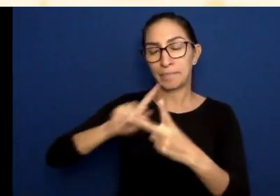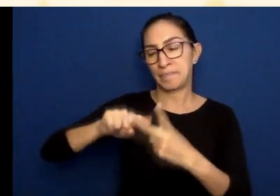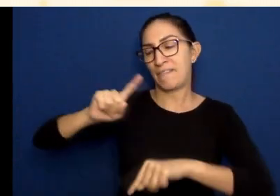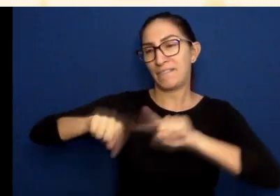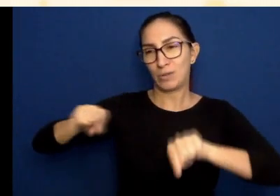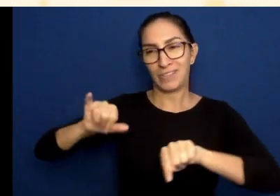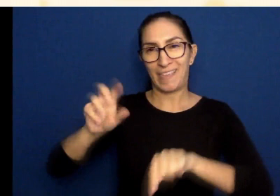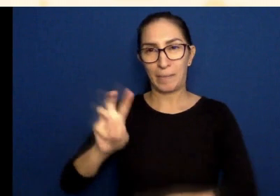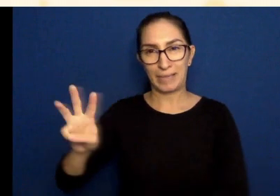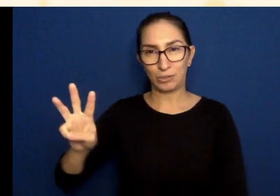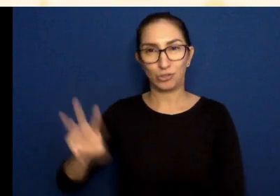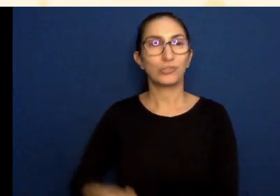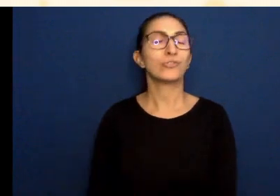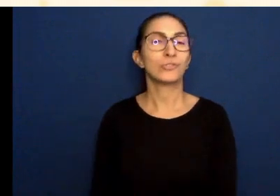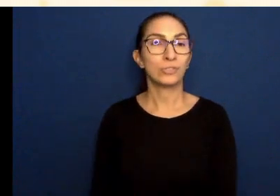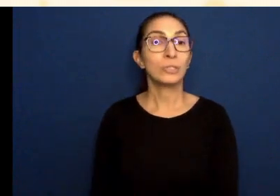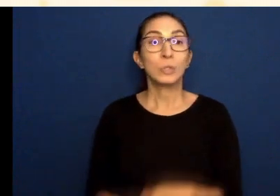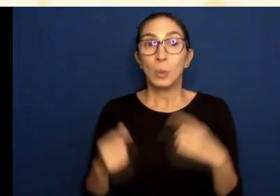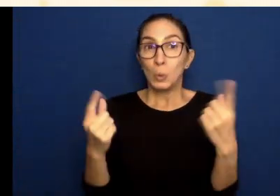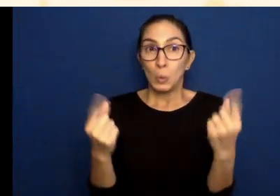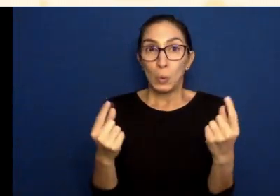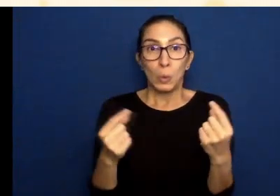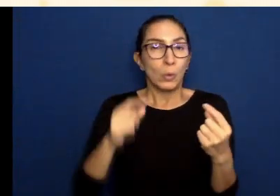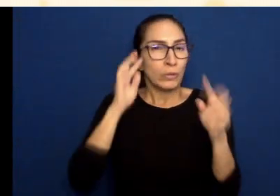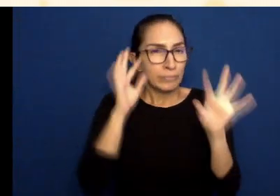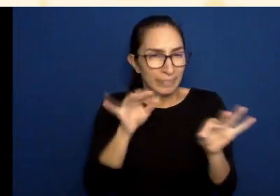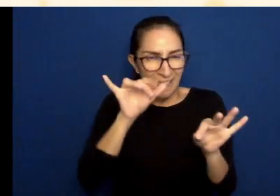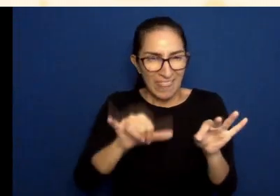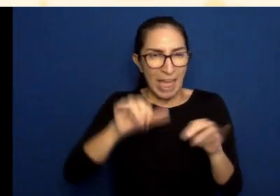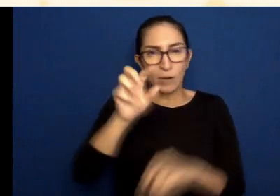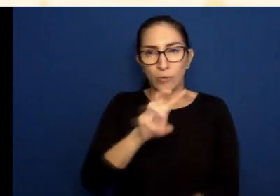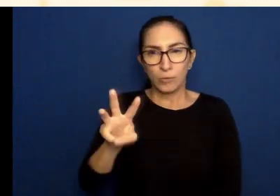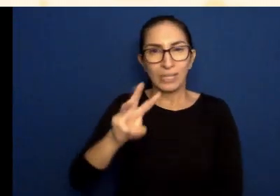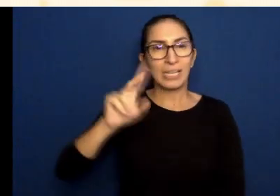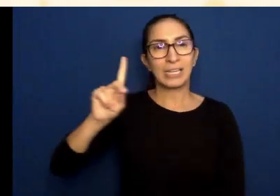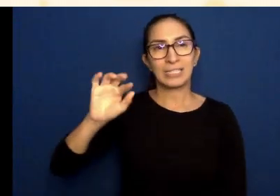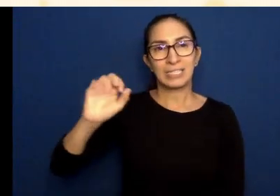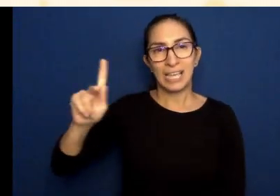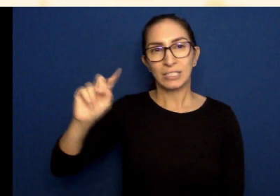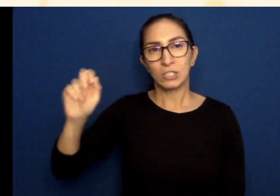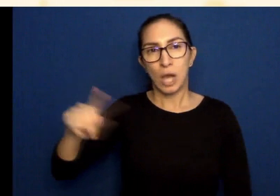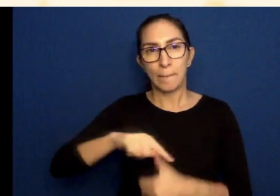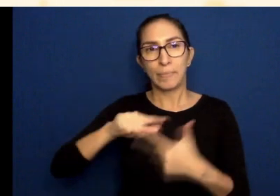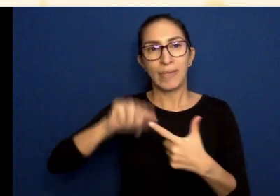So step two for a mobile site is, identify site type and variations